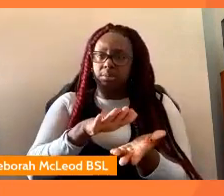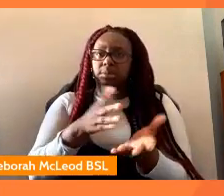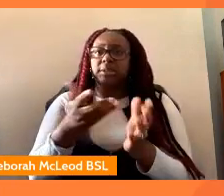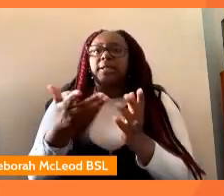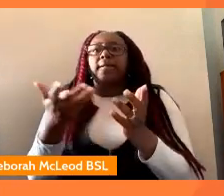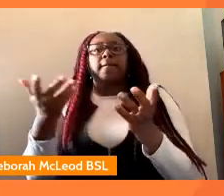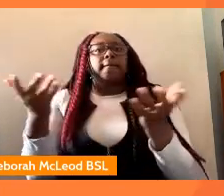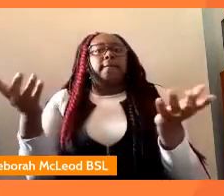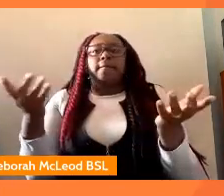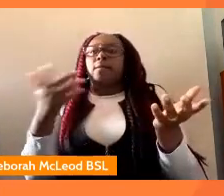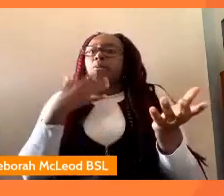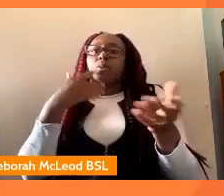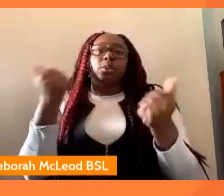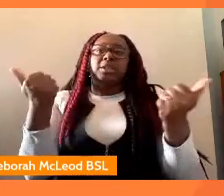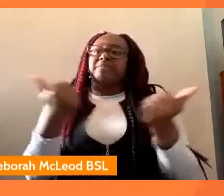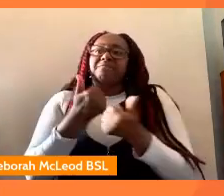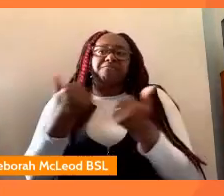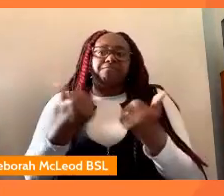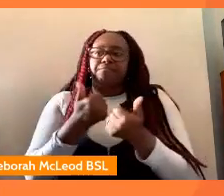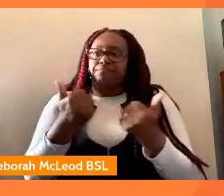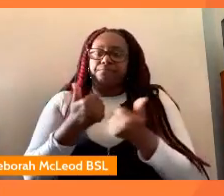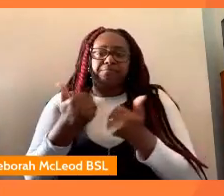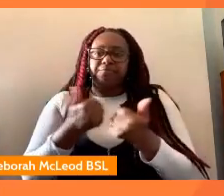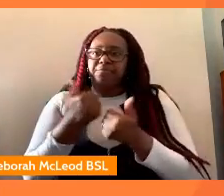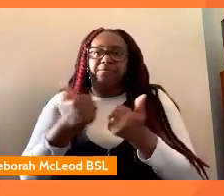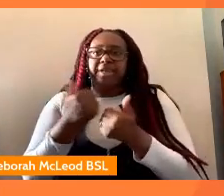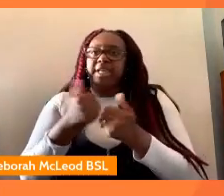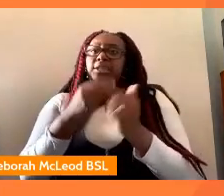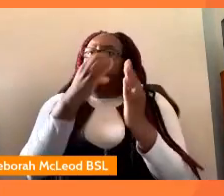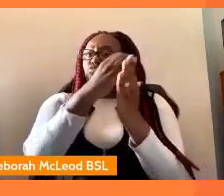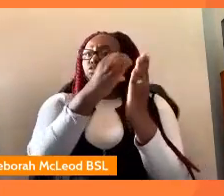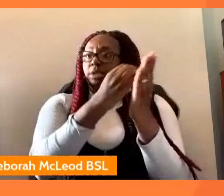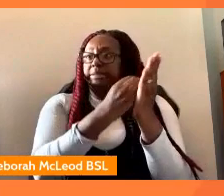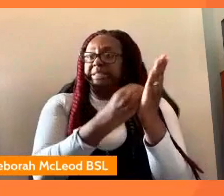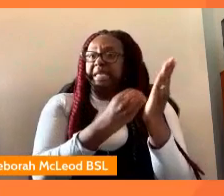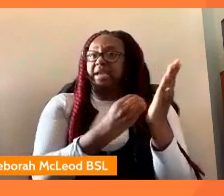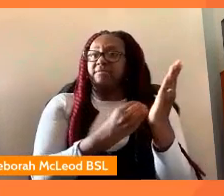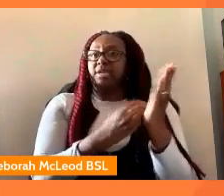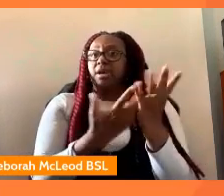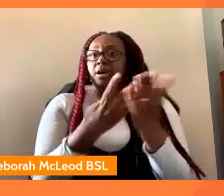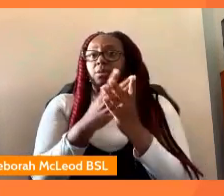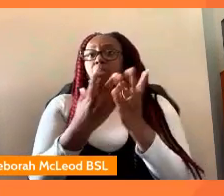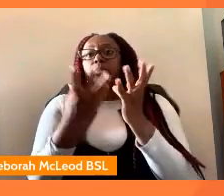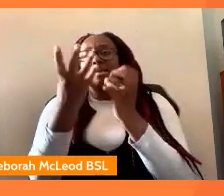manage to fulfil the criteria for what we were going to have initially.